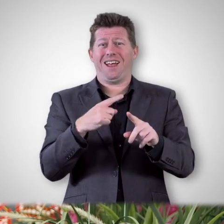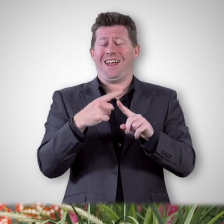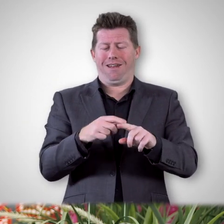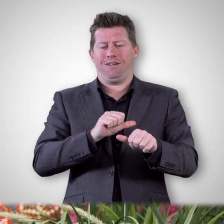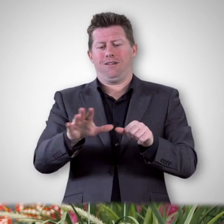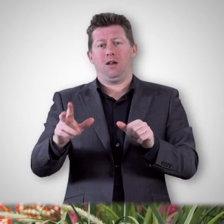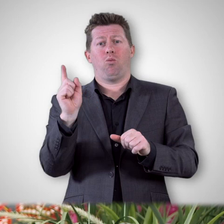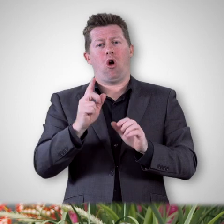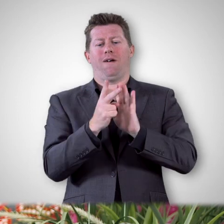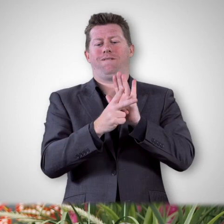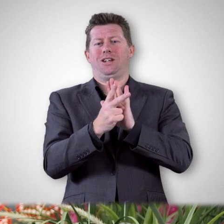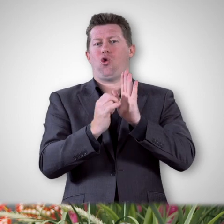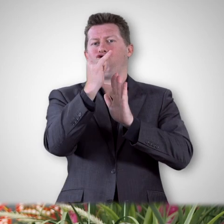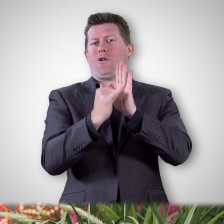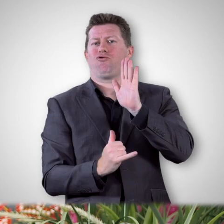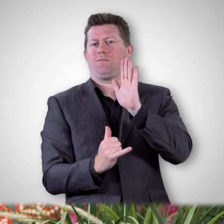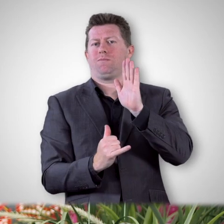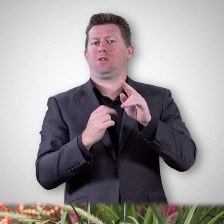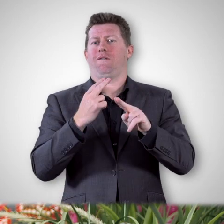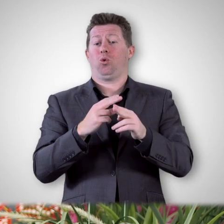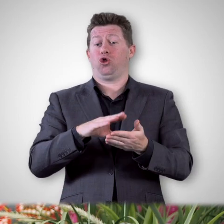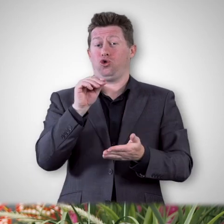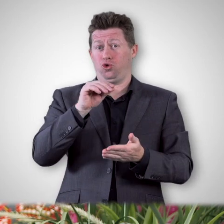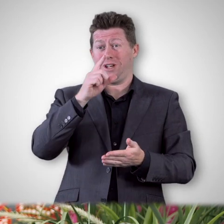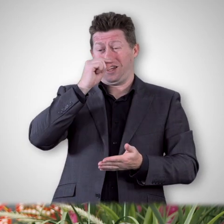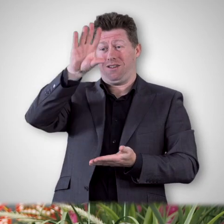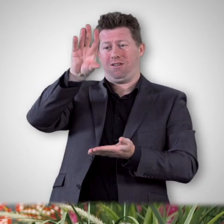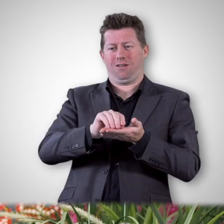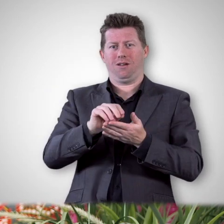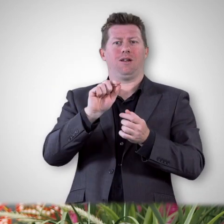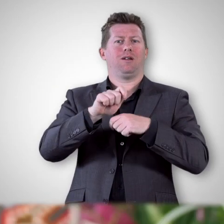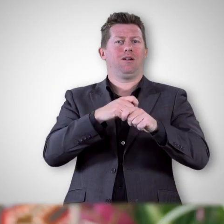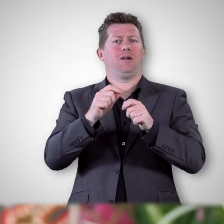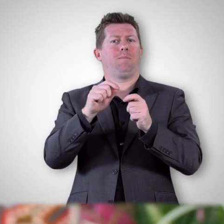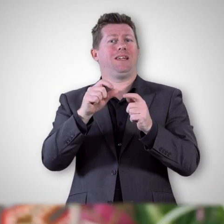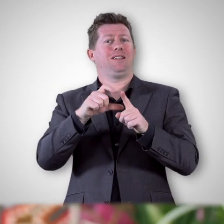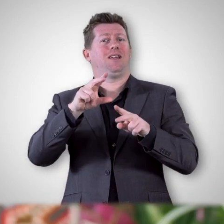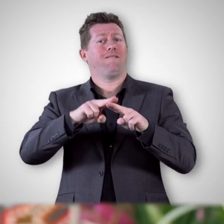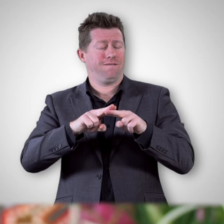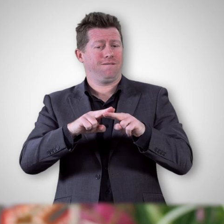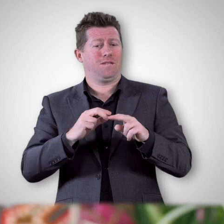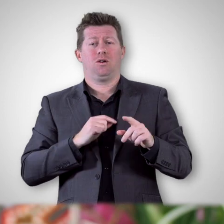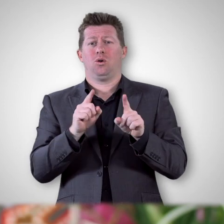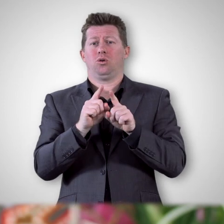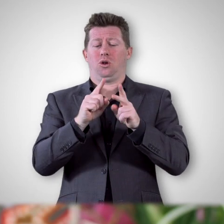video transcript for the students that they can download into a PDF. I’ve also used infographics